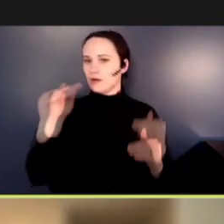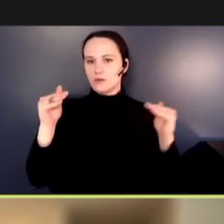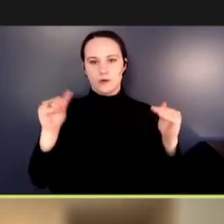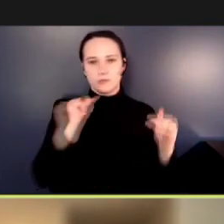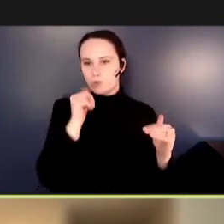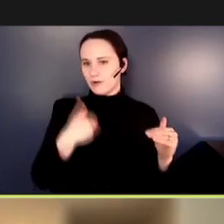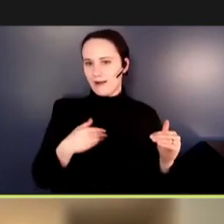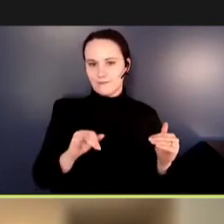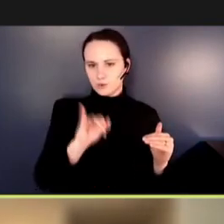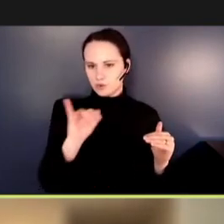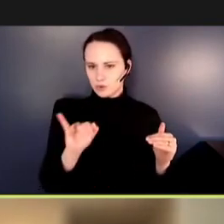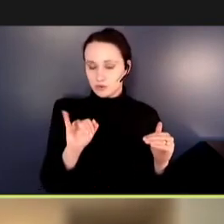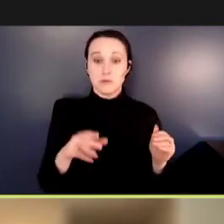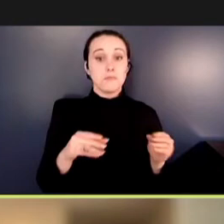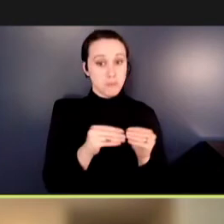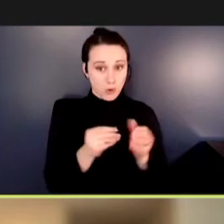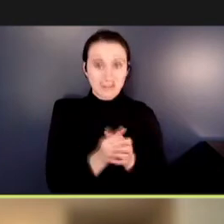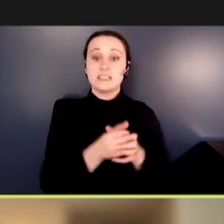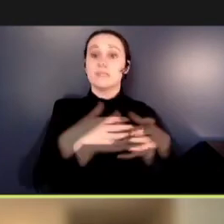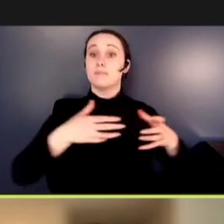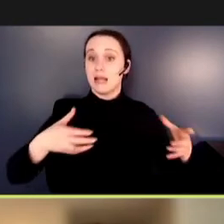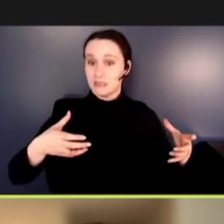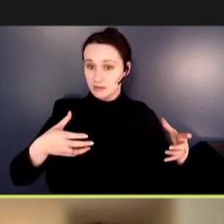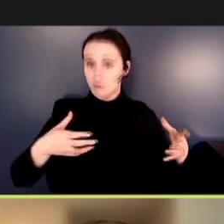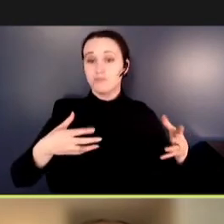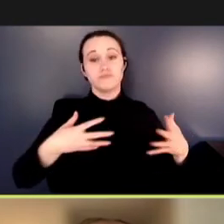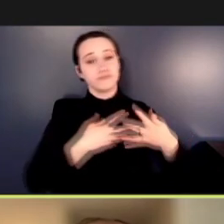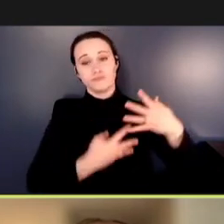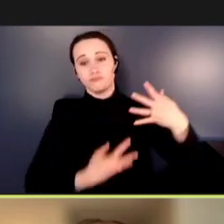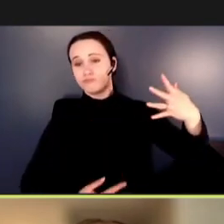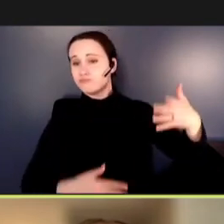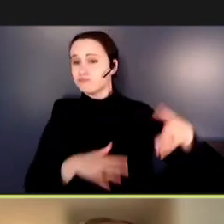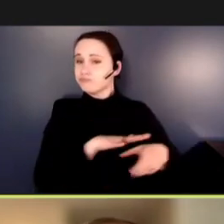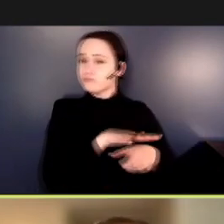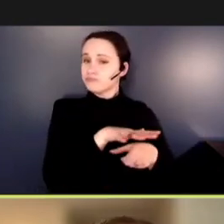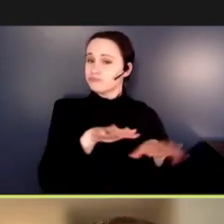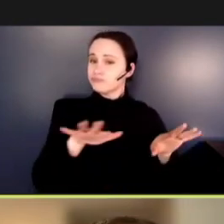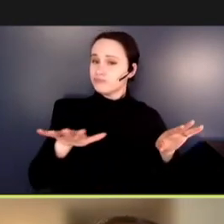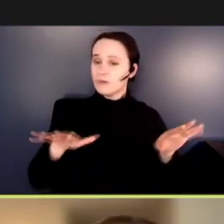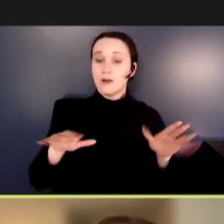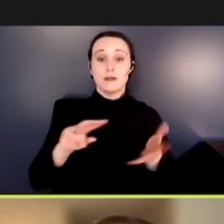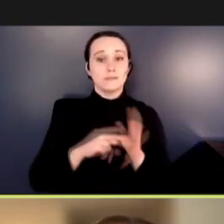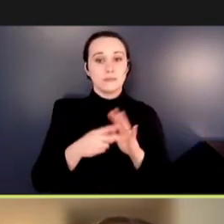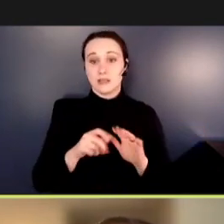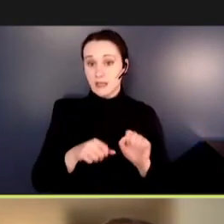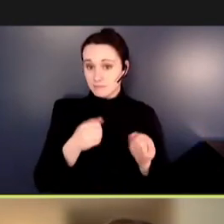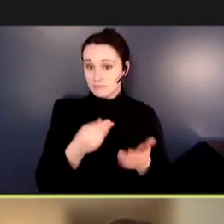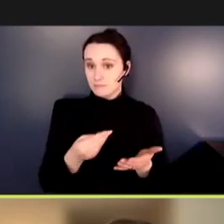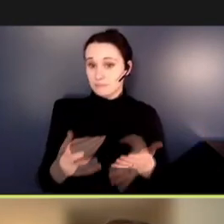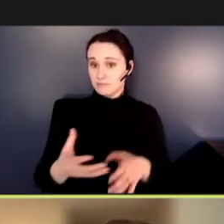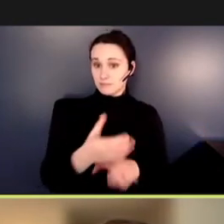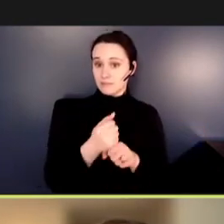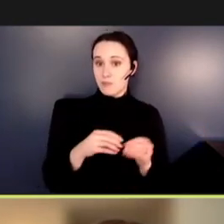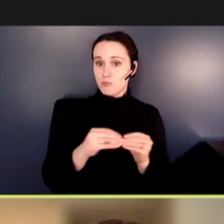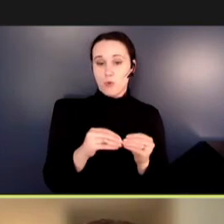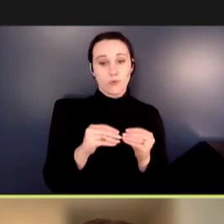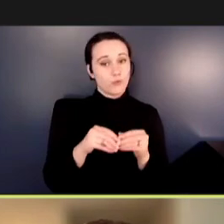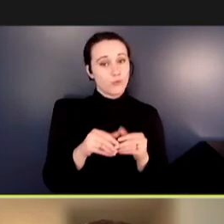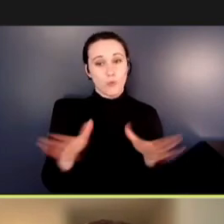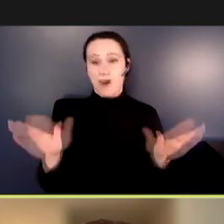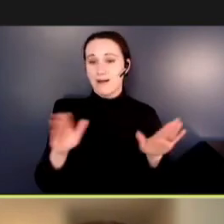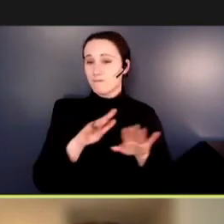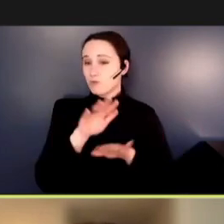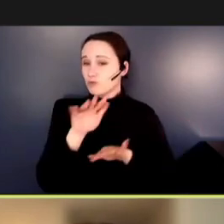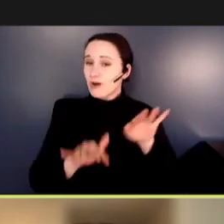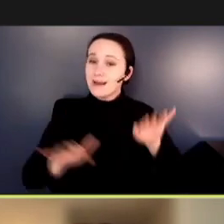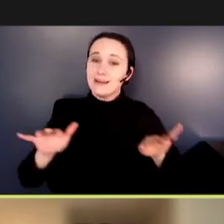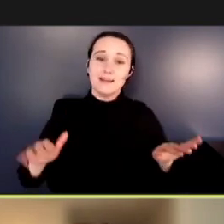more expansive, allowing us to purchase a wider variety of vaccines, larger supply of vaccines,